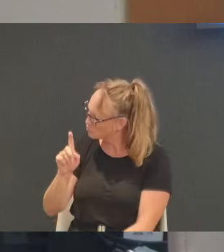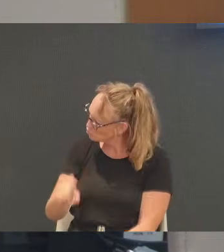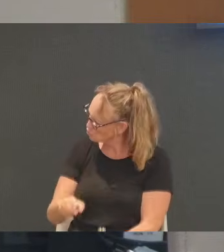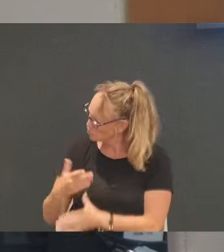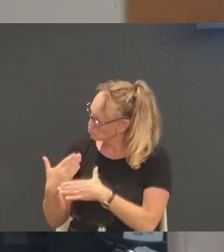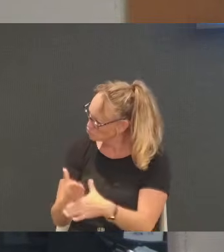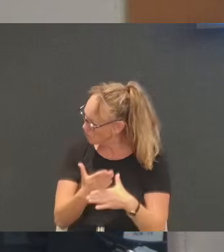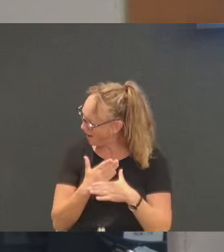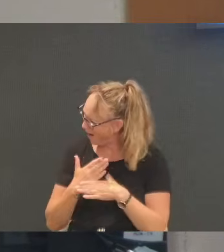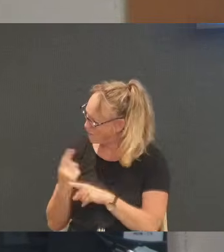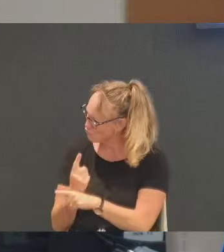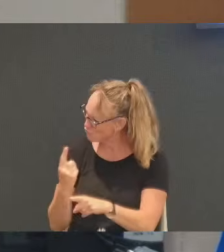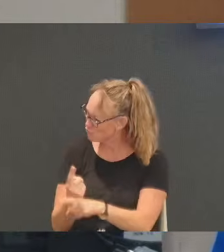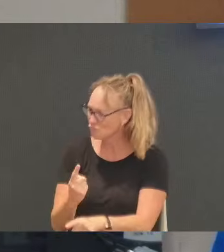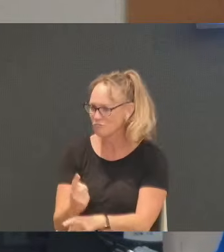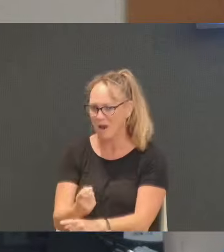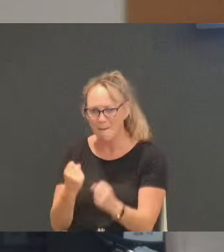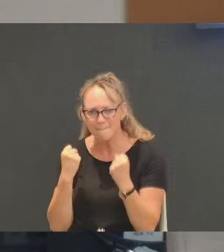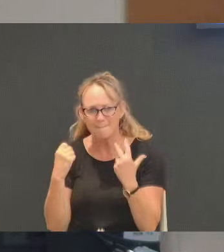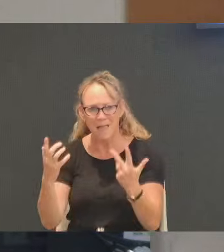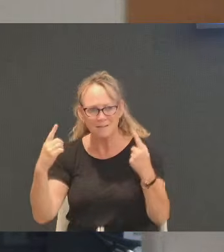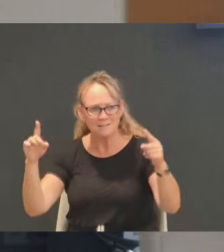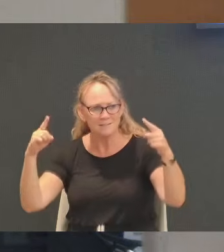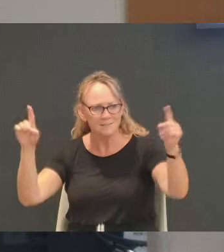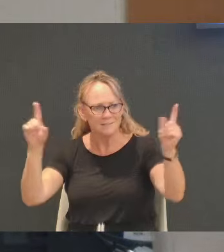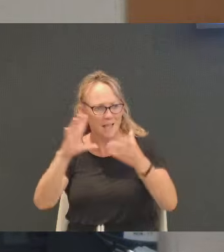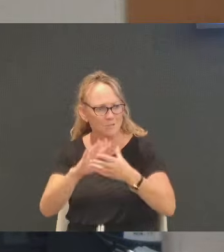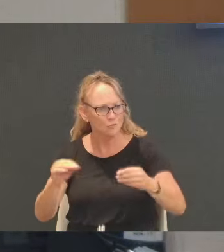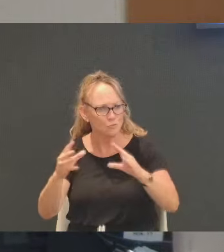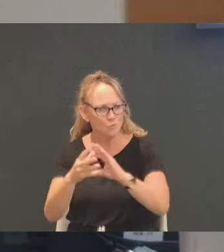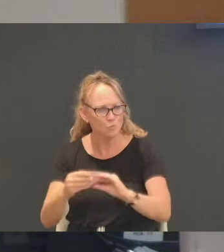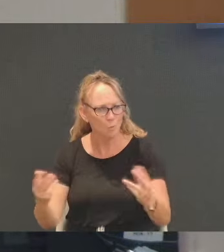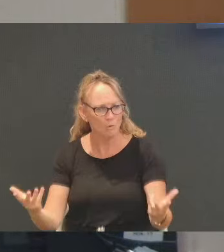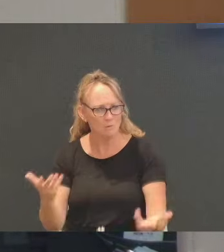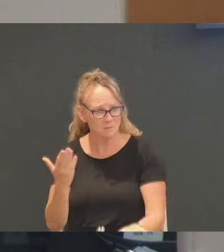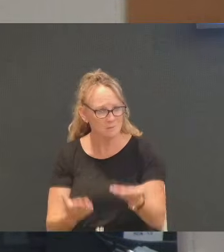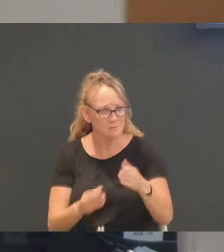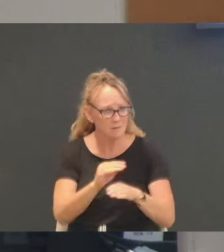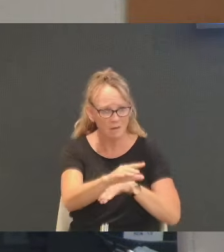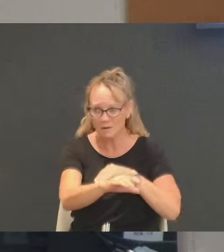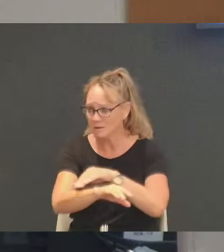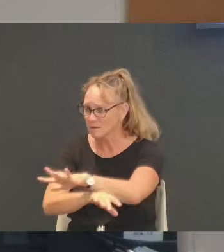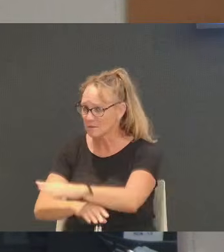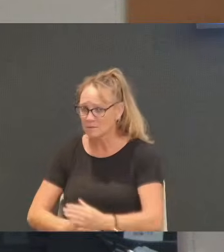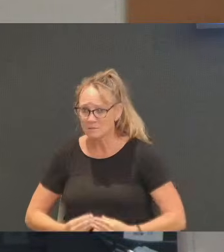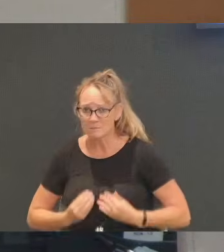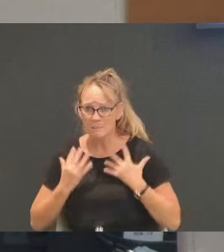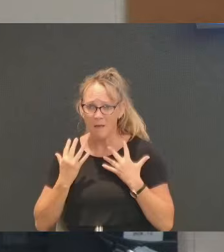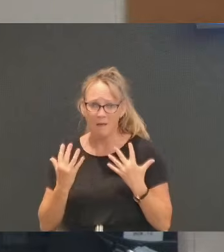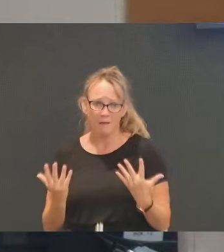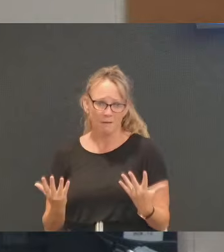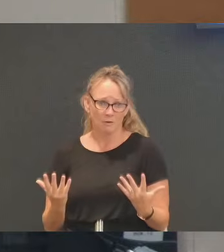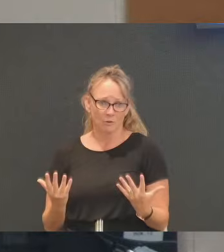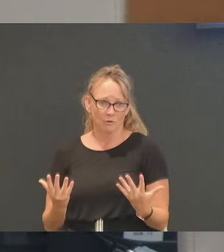there are a lot of success stories that could be inspiring to others. The other thing I think it's